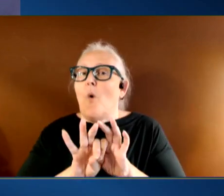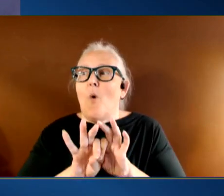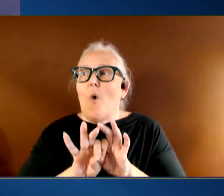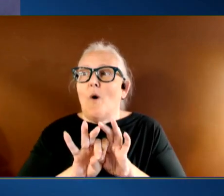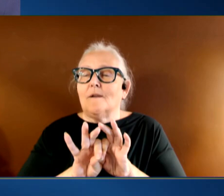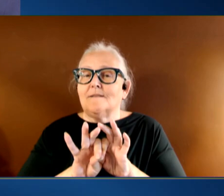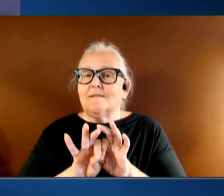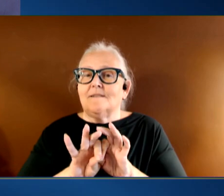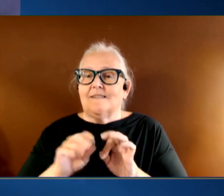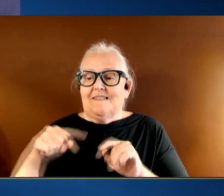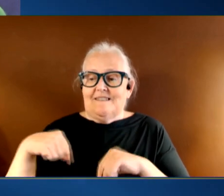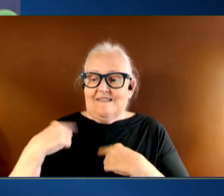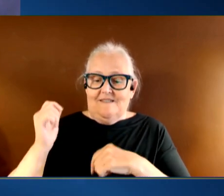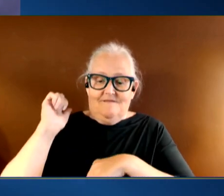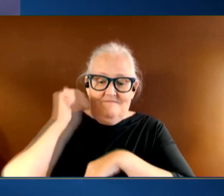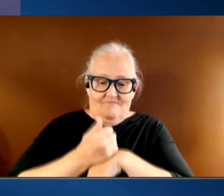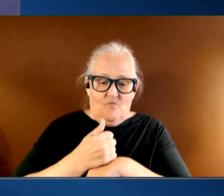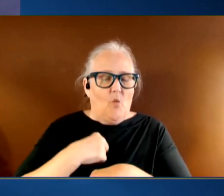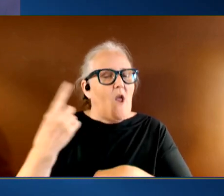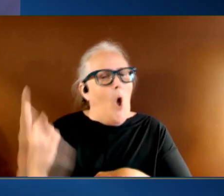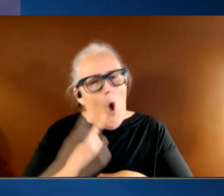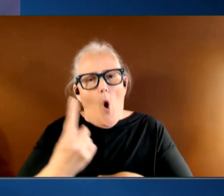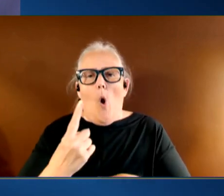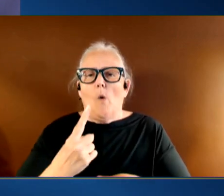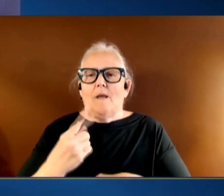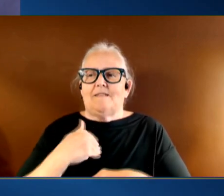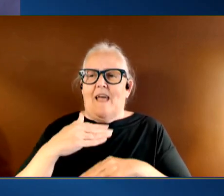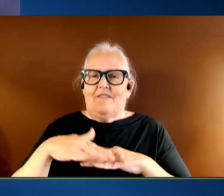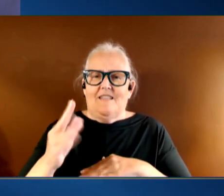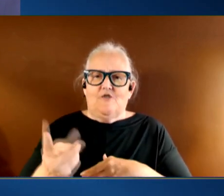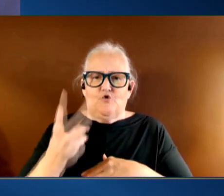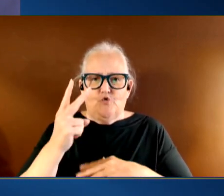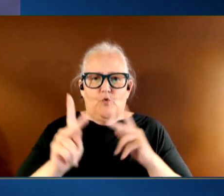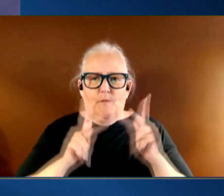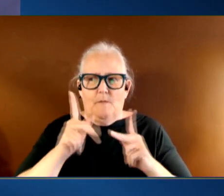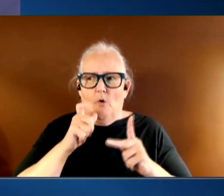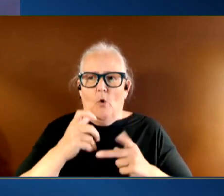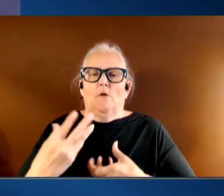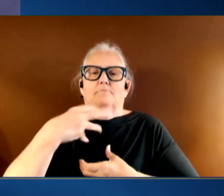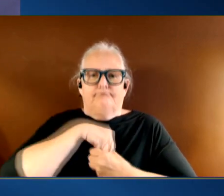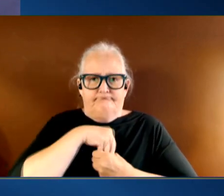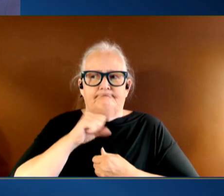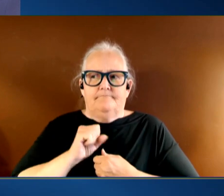we've always had two individuals living with sickle cell disease as part of our coalition.